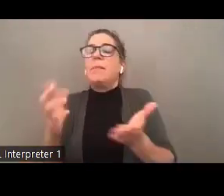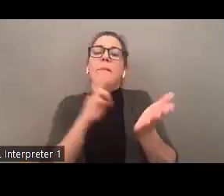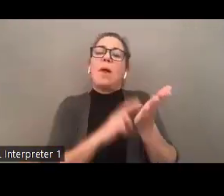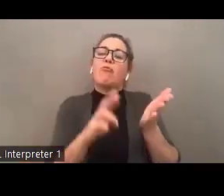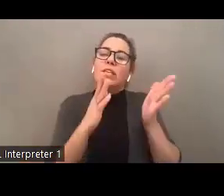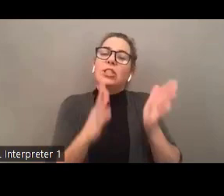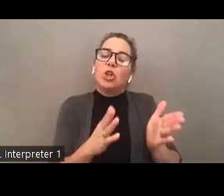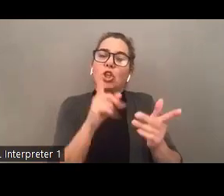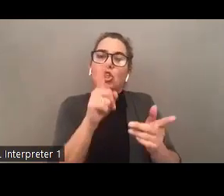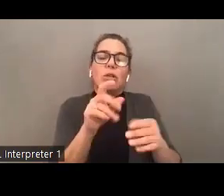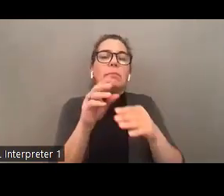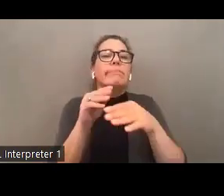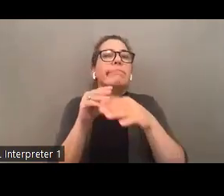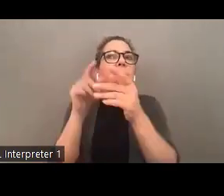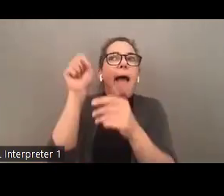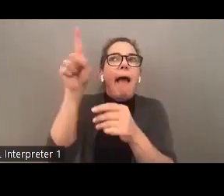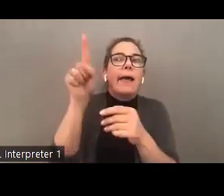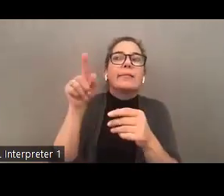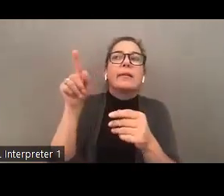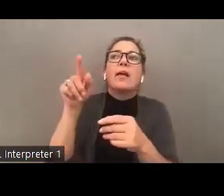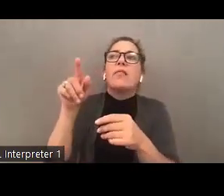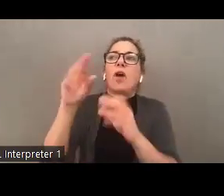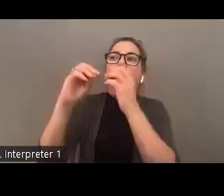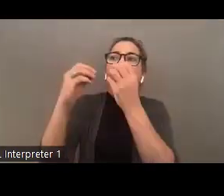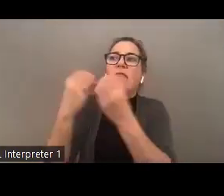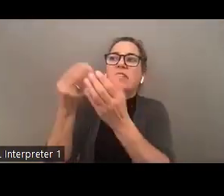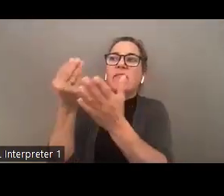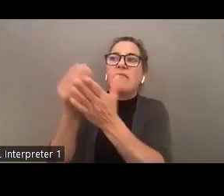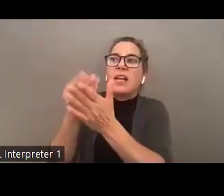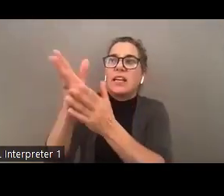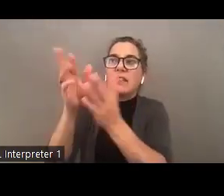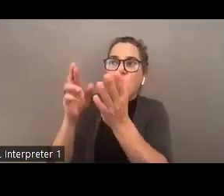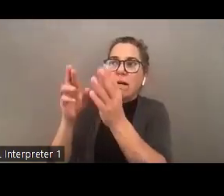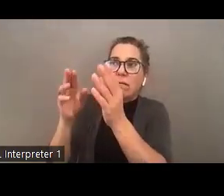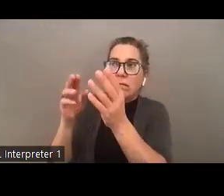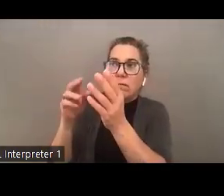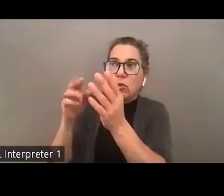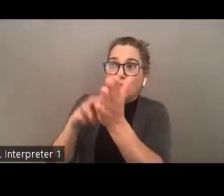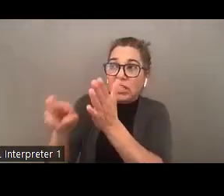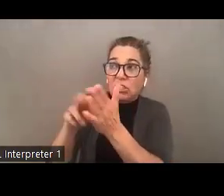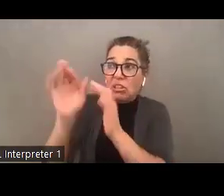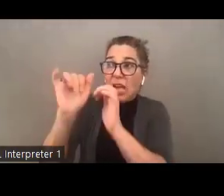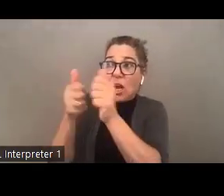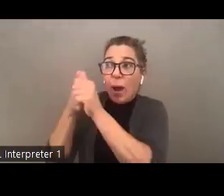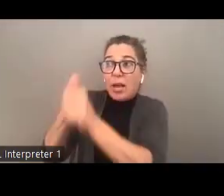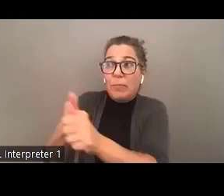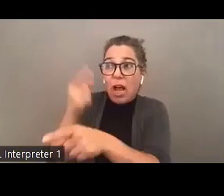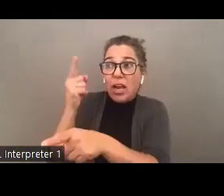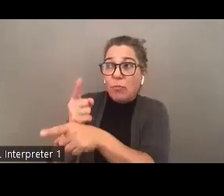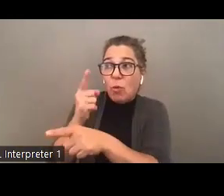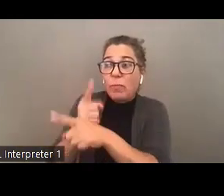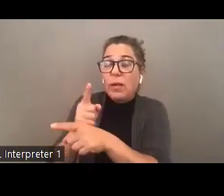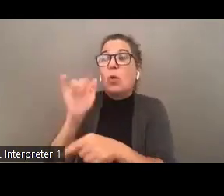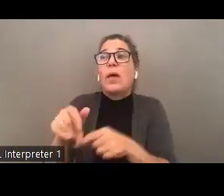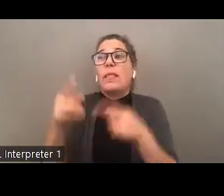with the NIH Institute, Center, or Office funding their research to determine how to comply with applicable data sharing expectations.